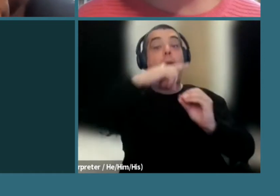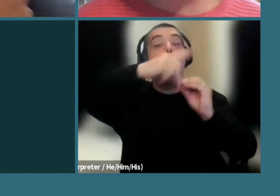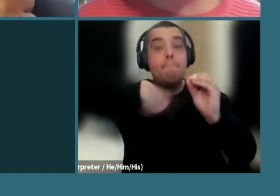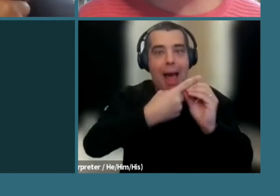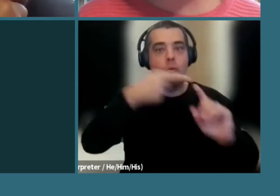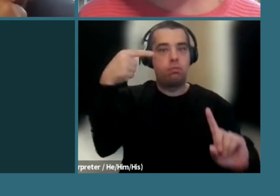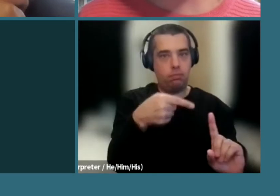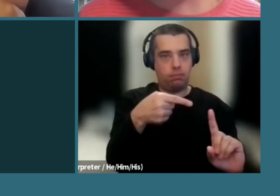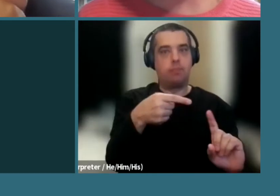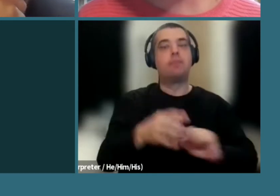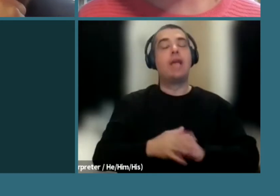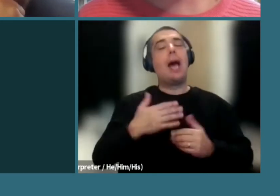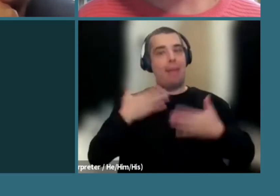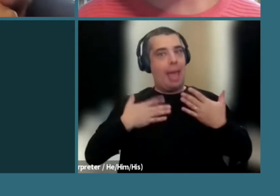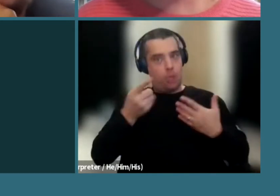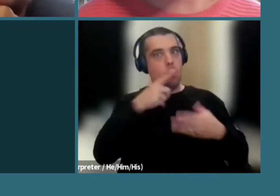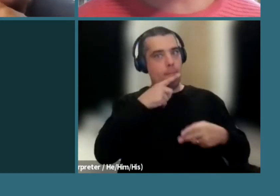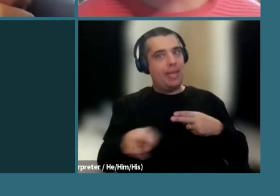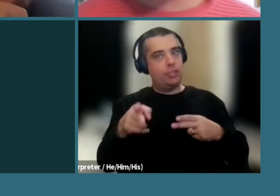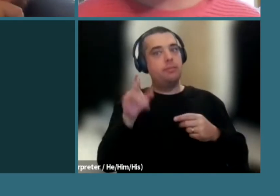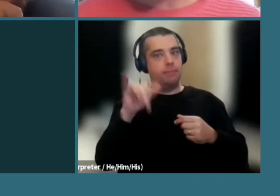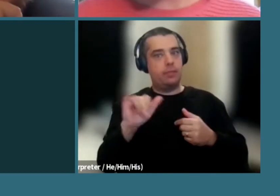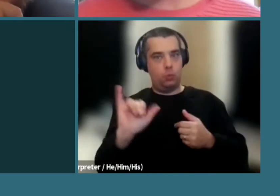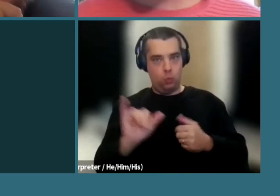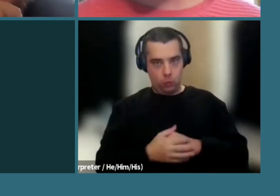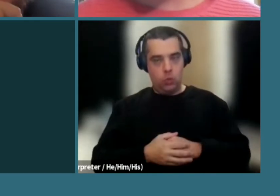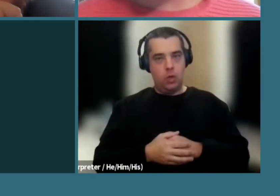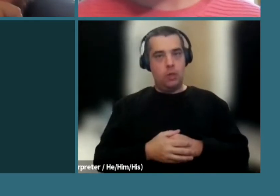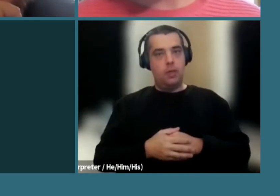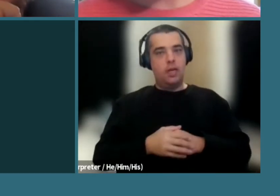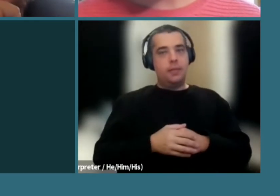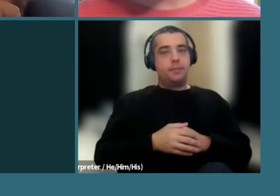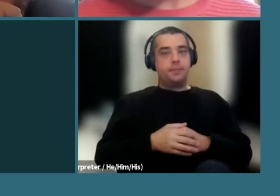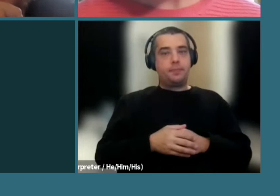So I'm glad you brought that up and talked about that feeling.